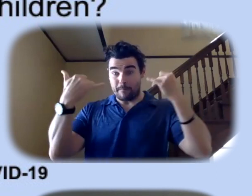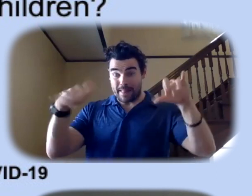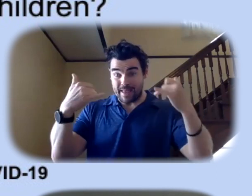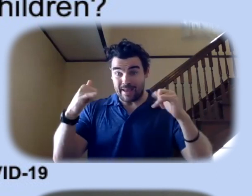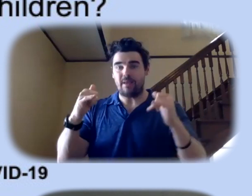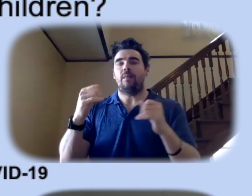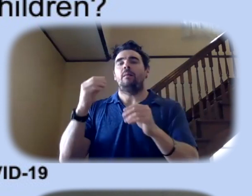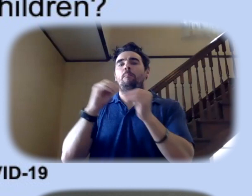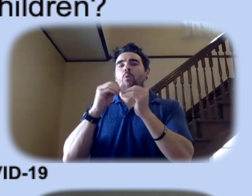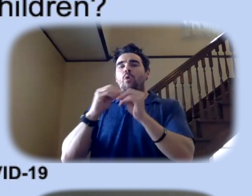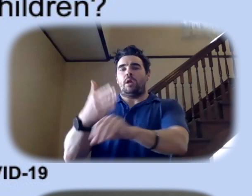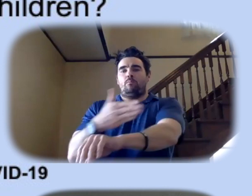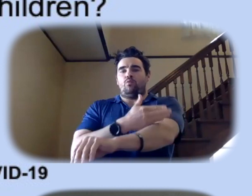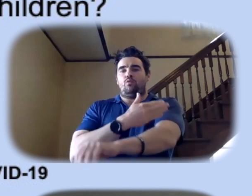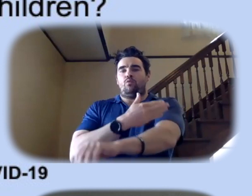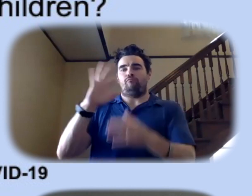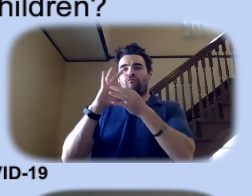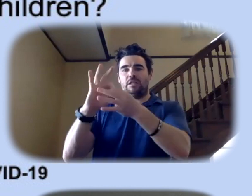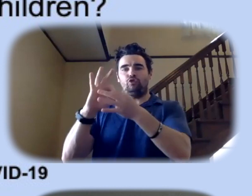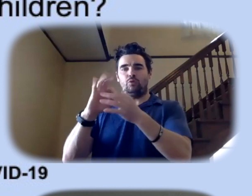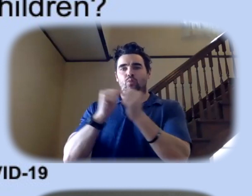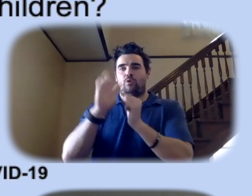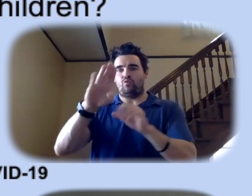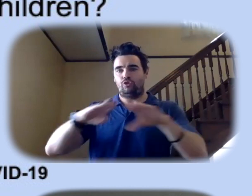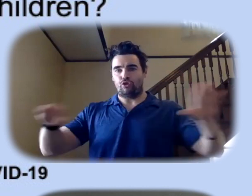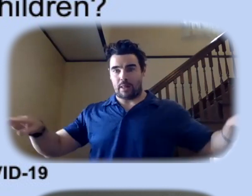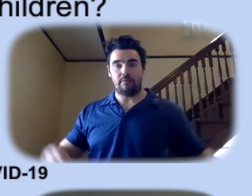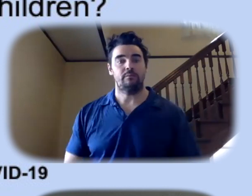The more you play with your child, the more you can improve your relationship with them.